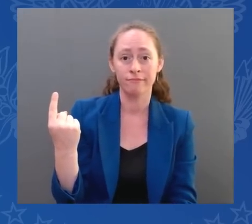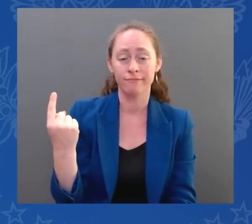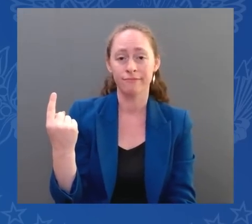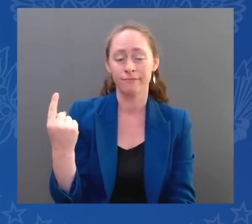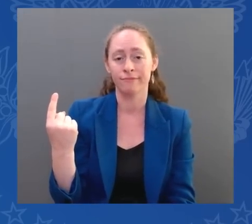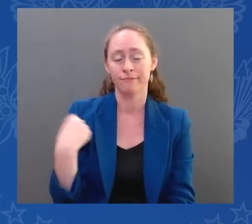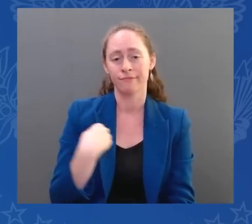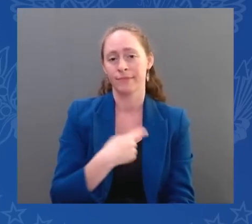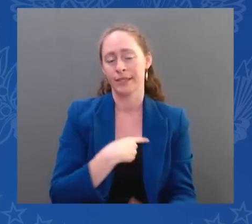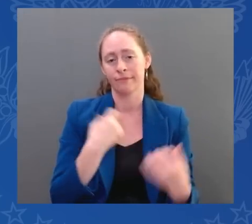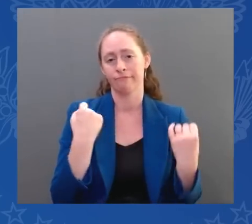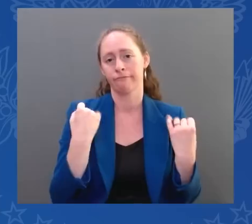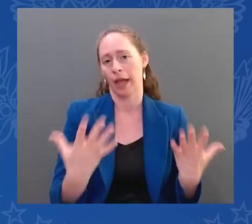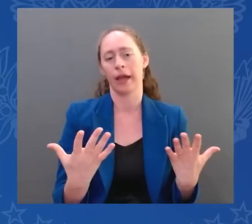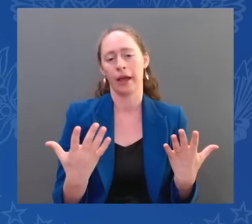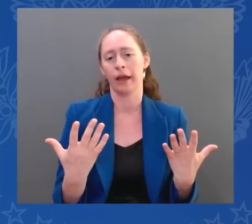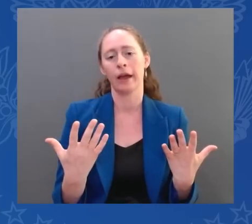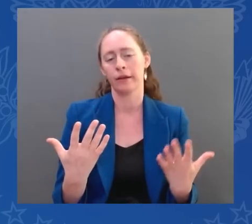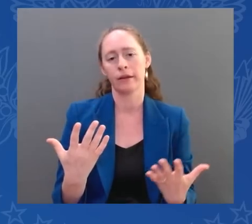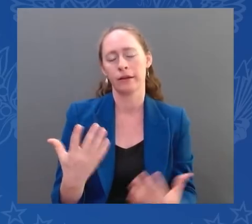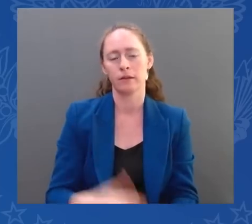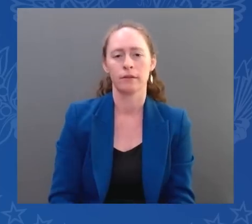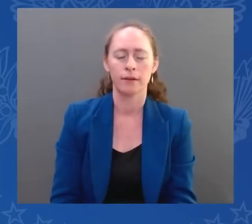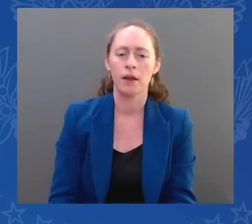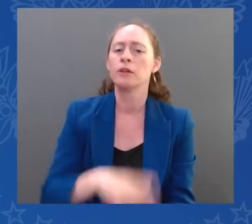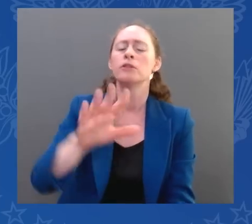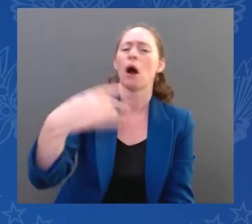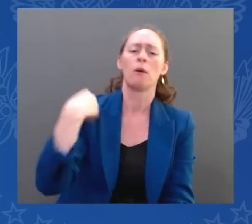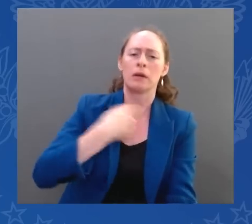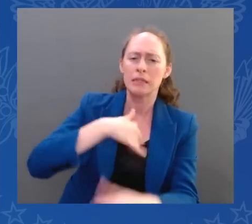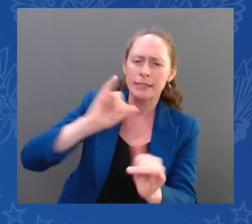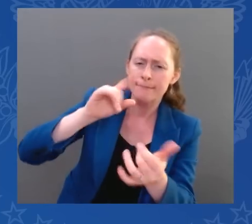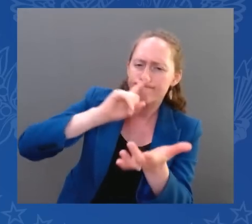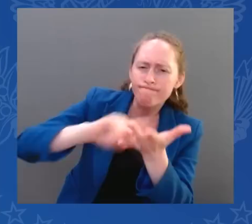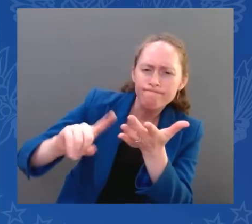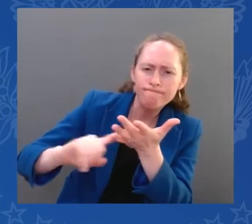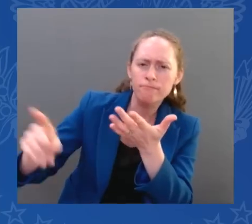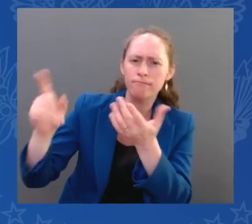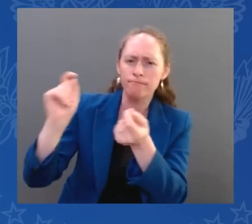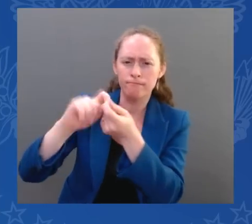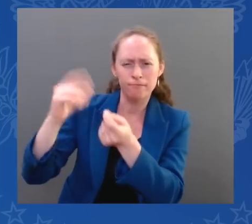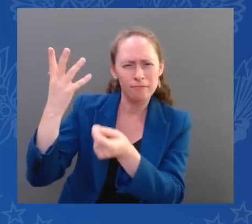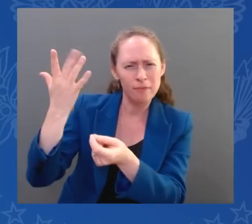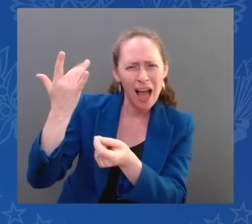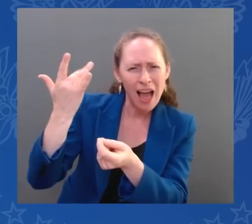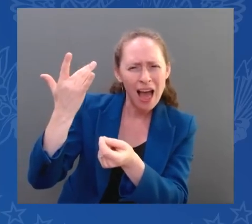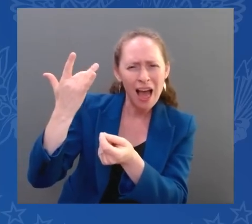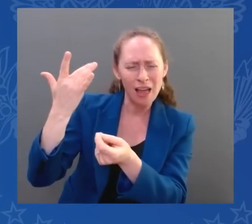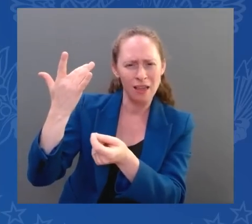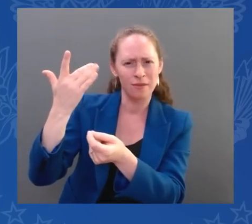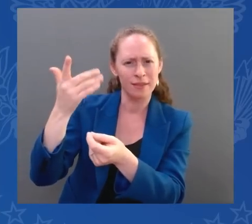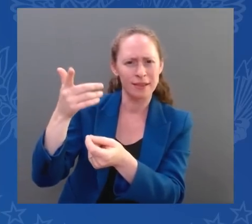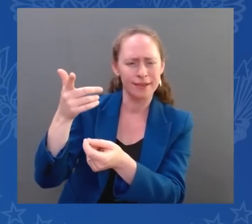as time goes on, about motive, about, you know, the whole -- but Japan -- Fumio, the present Prime Minister,